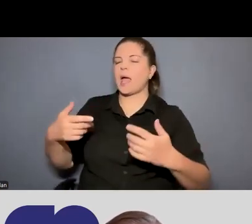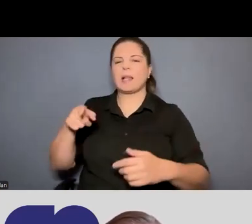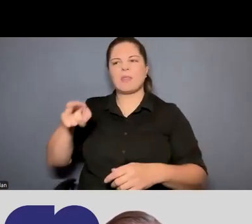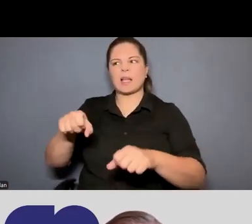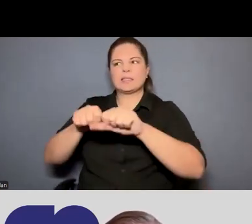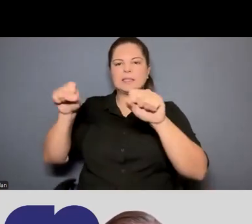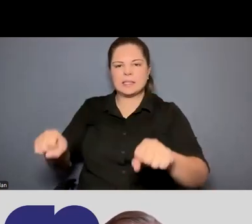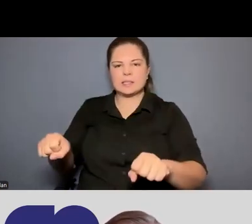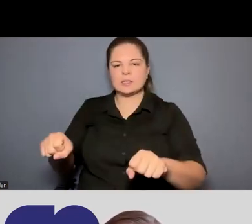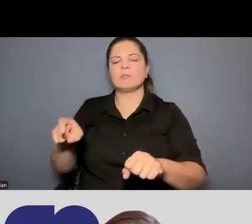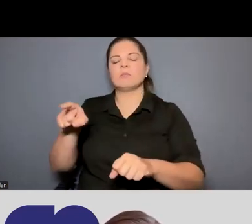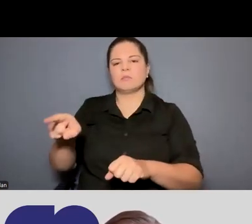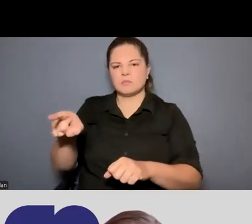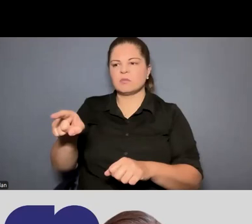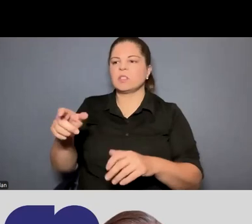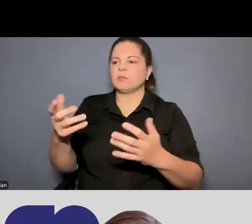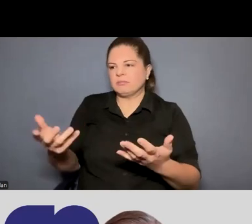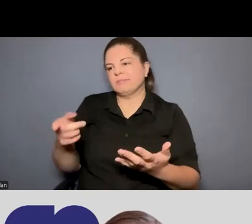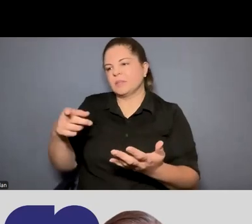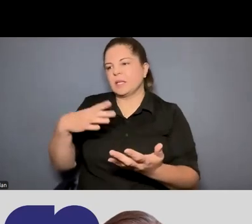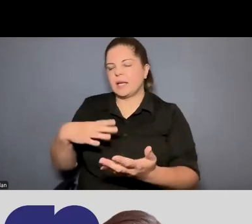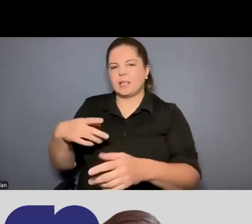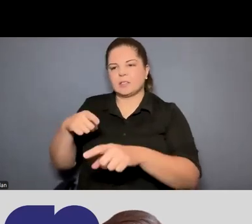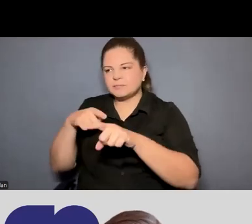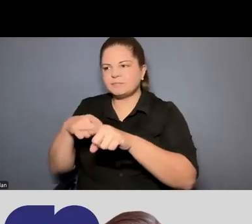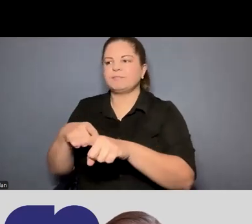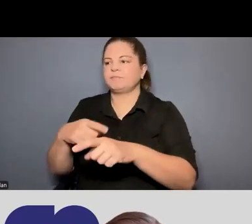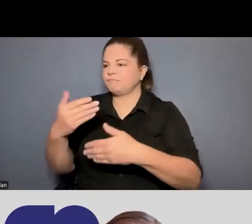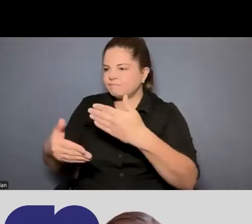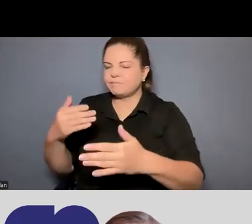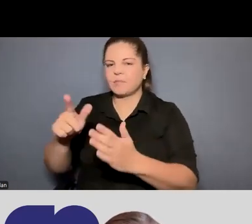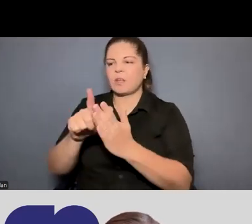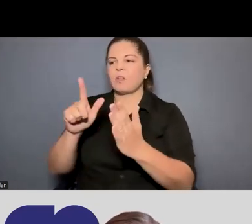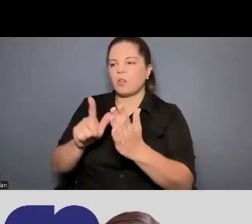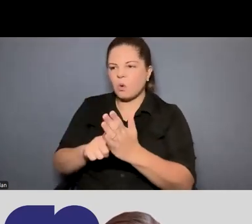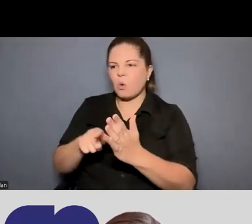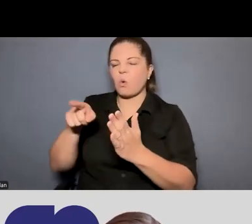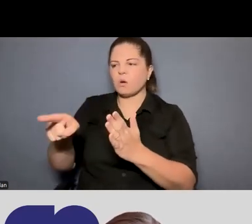mechanism for enforcing the law and driving behavioural change, was not working.